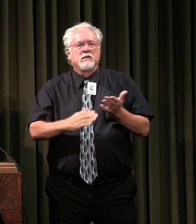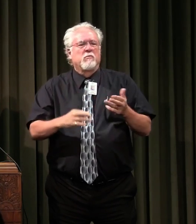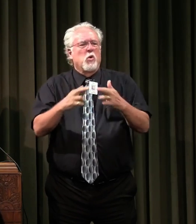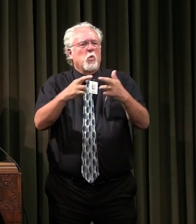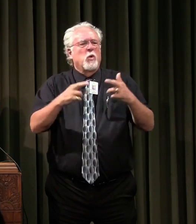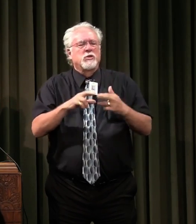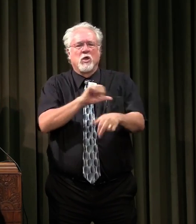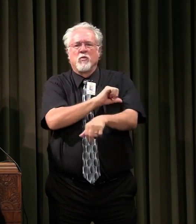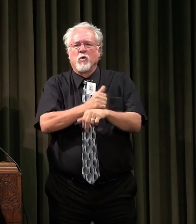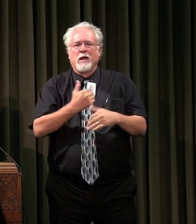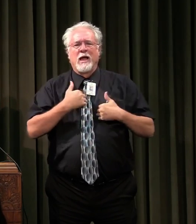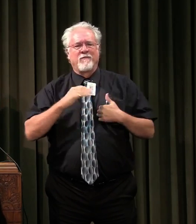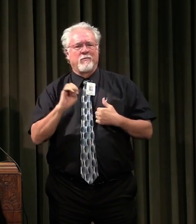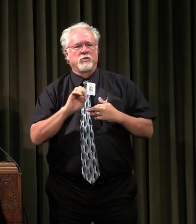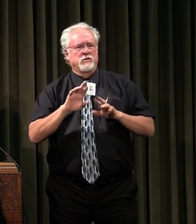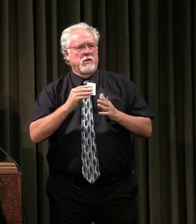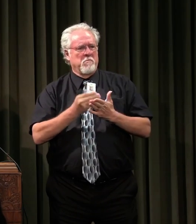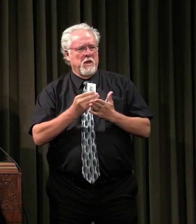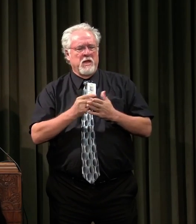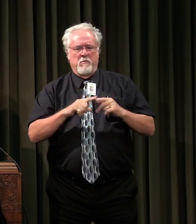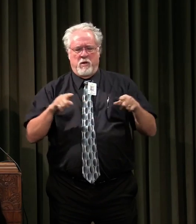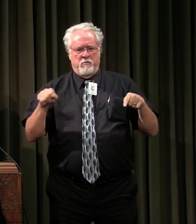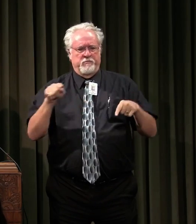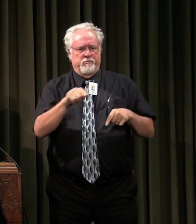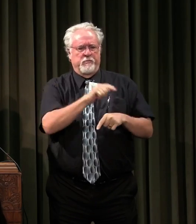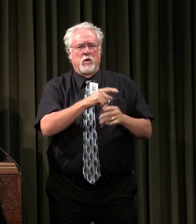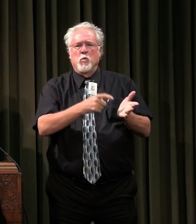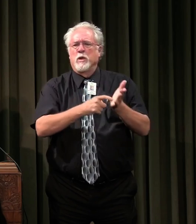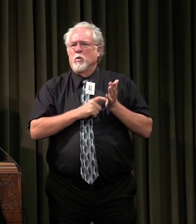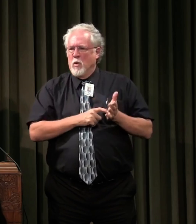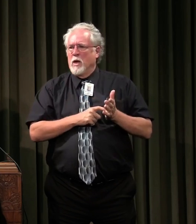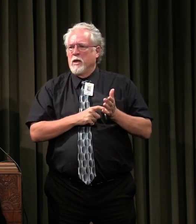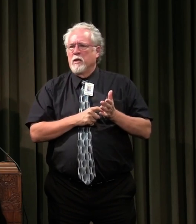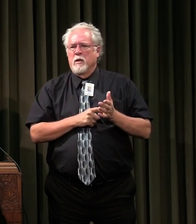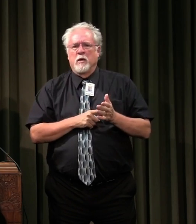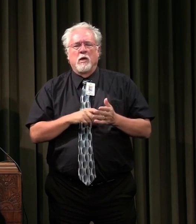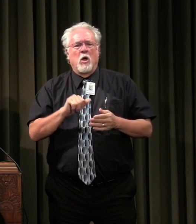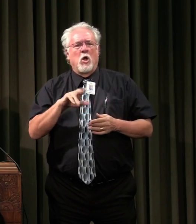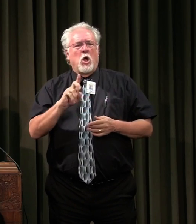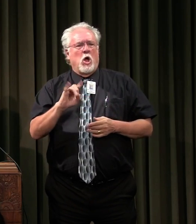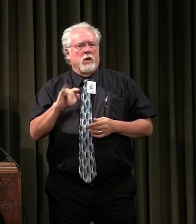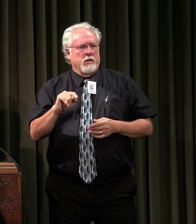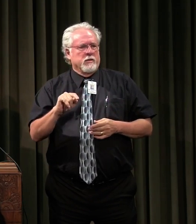money but all of which requires the production of an audit which town of